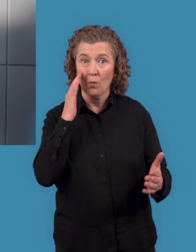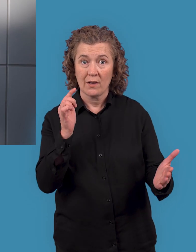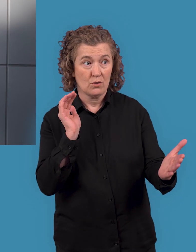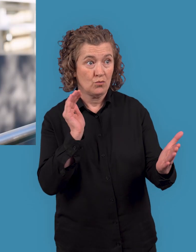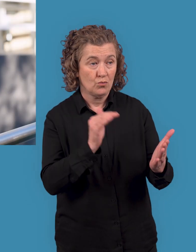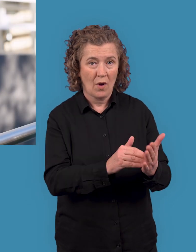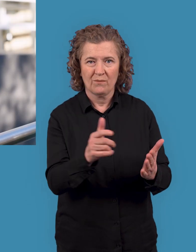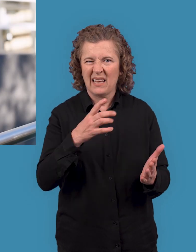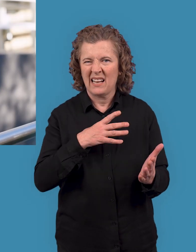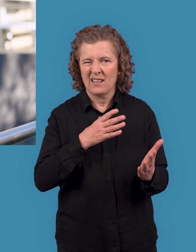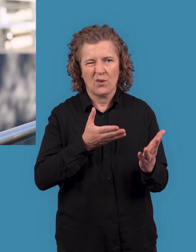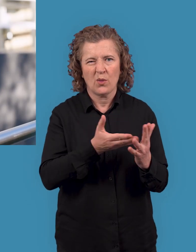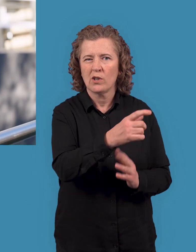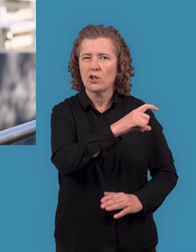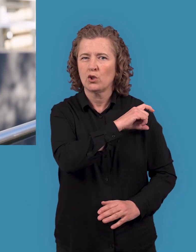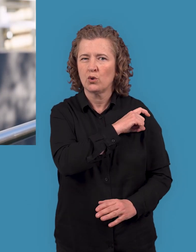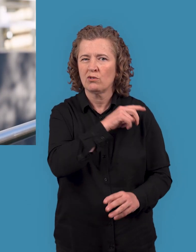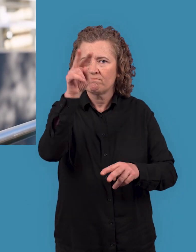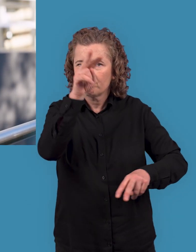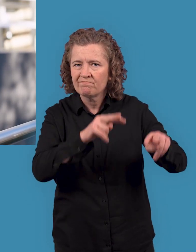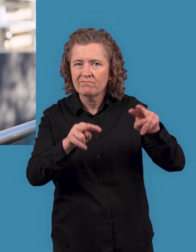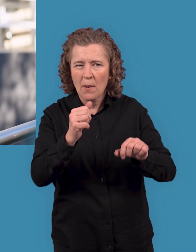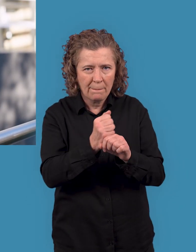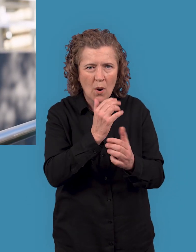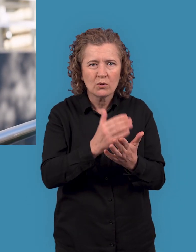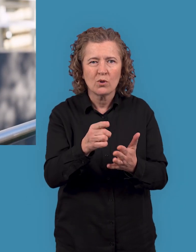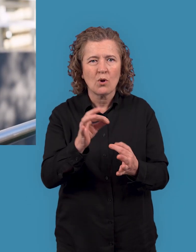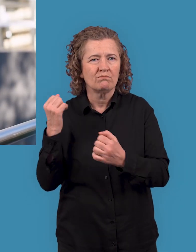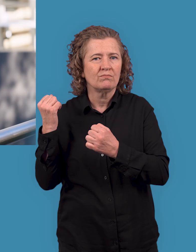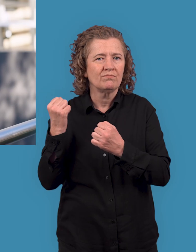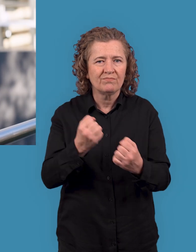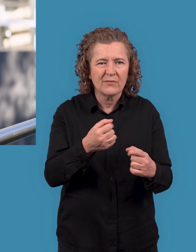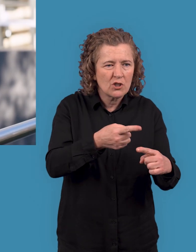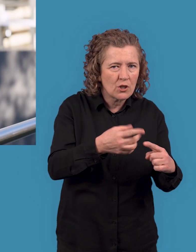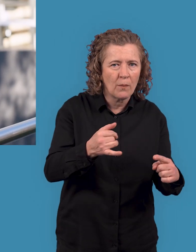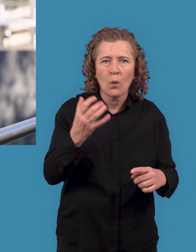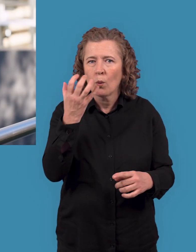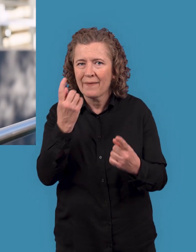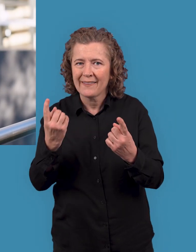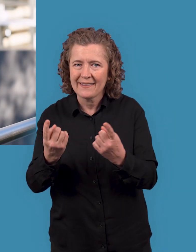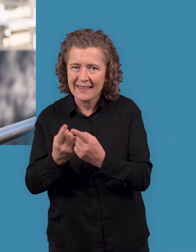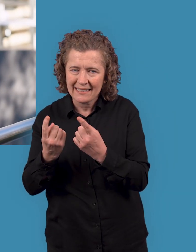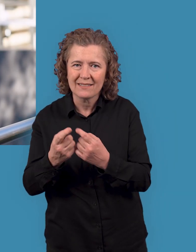When you arrive you’ll need to go through security screening. Make sure you don't bring any sharp or unsafe items.